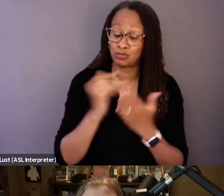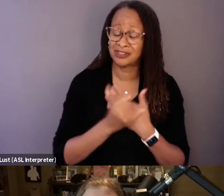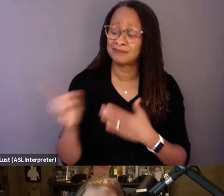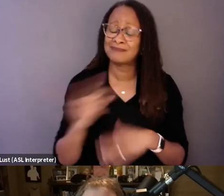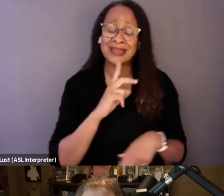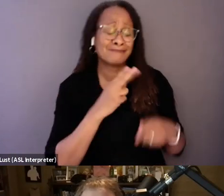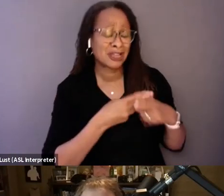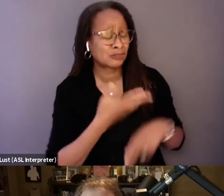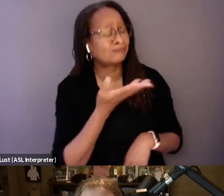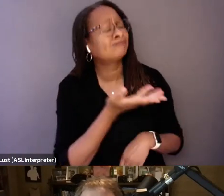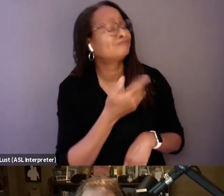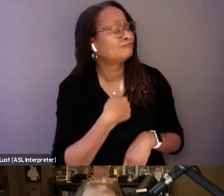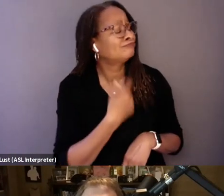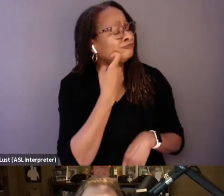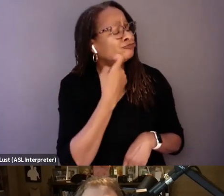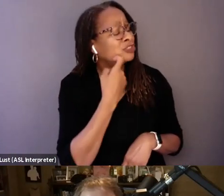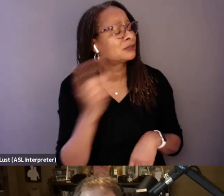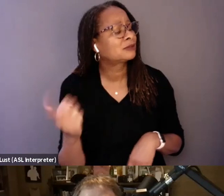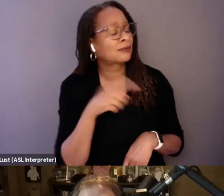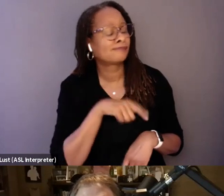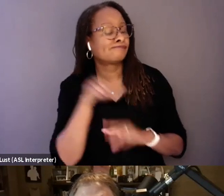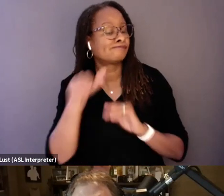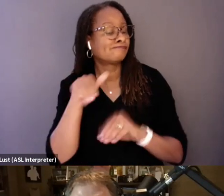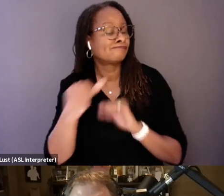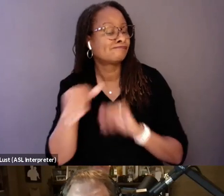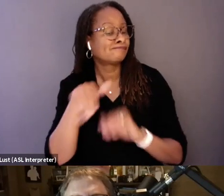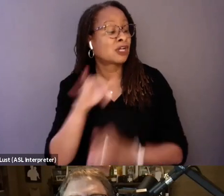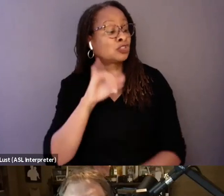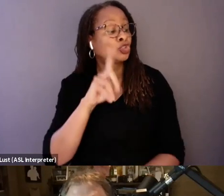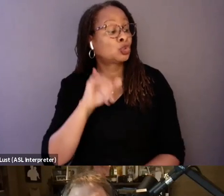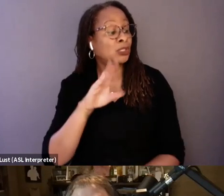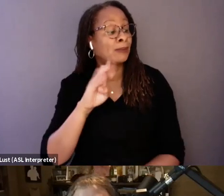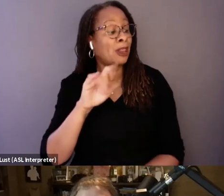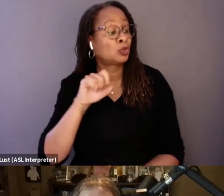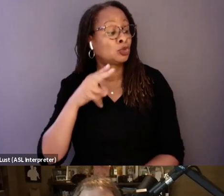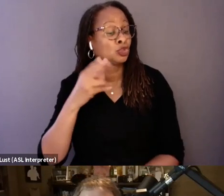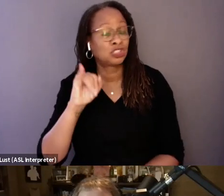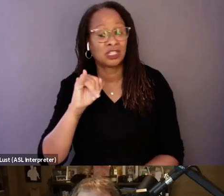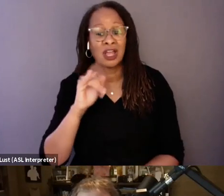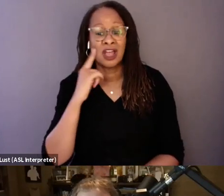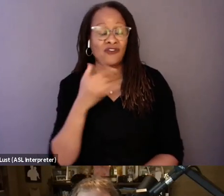he had been courting Judy Belushi for the better part of a decade